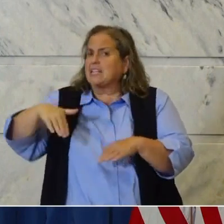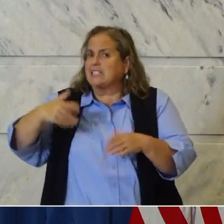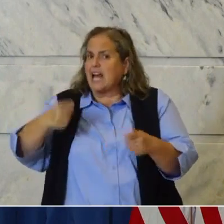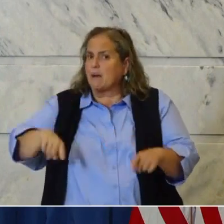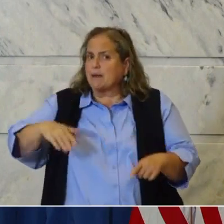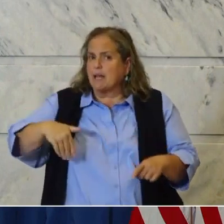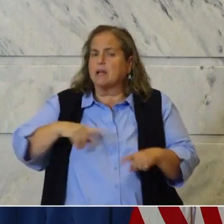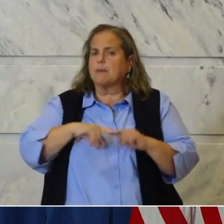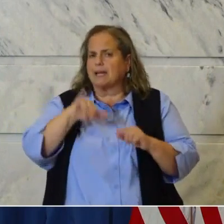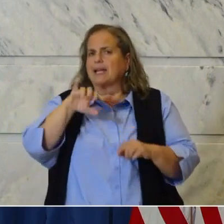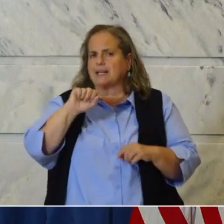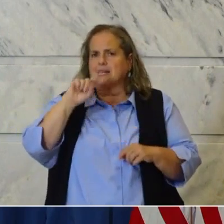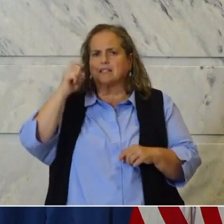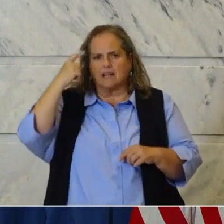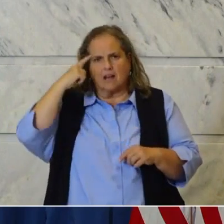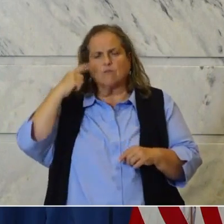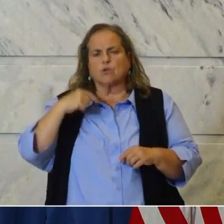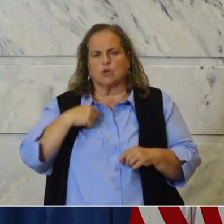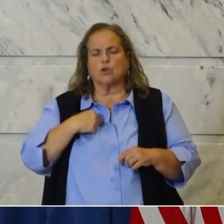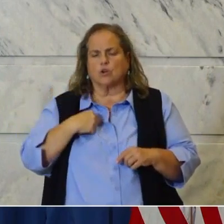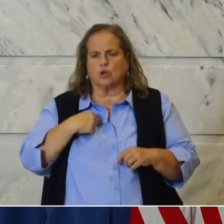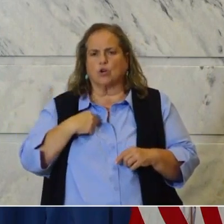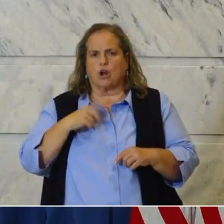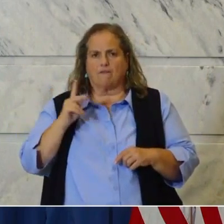as a governor of the Commonwealth of Kentucky, if that's required,